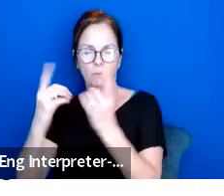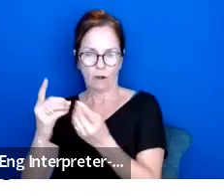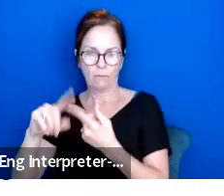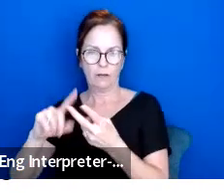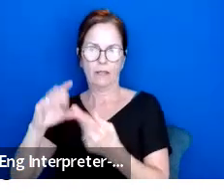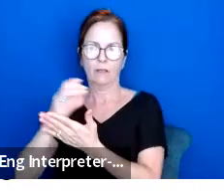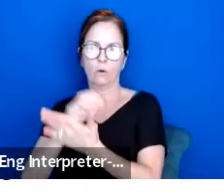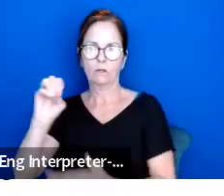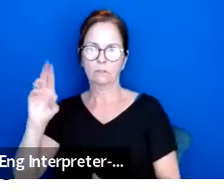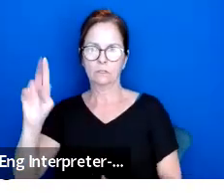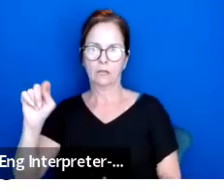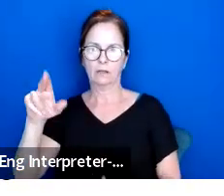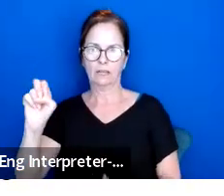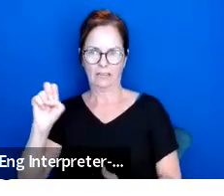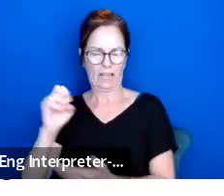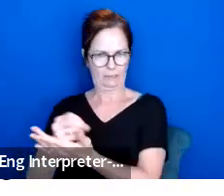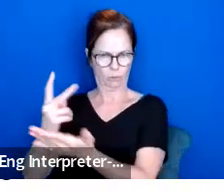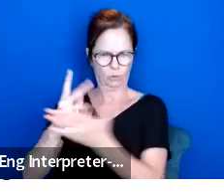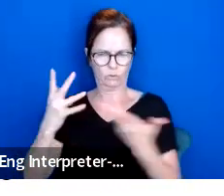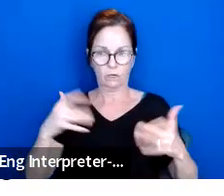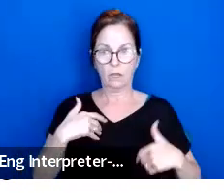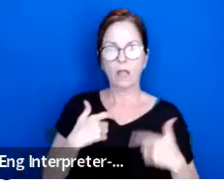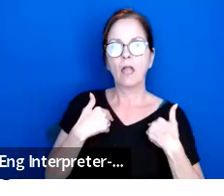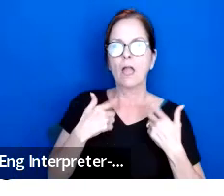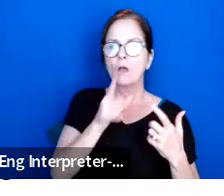Sure, yeah, this is very helpful. I wouldn't want to hijack anyone.'s time, but for sure this is the very new area for me.